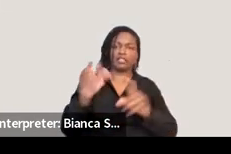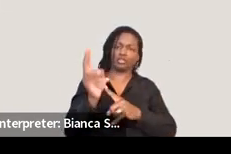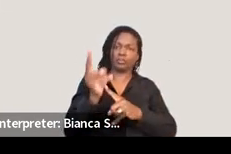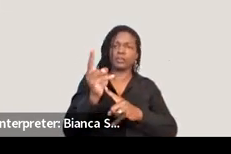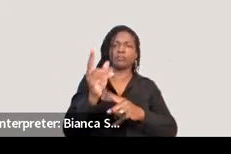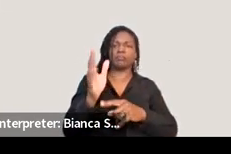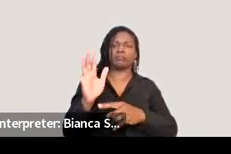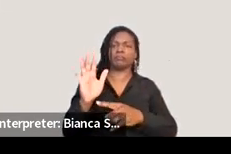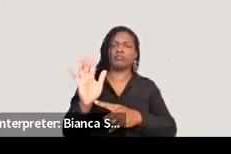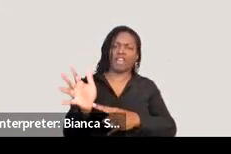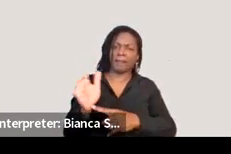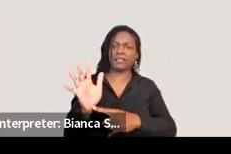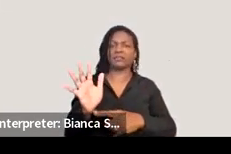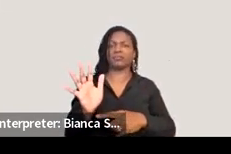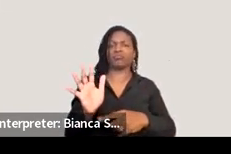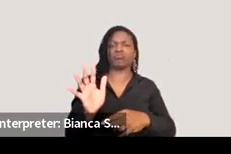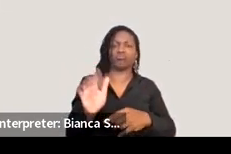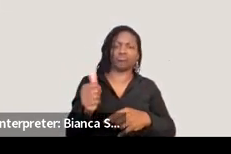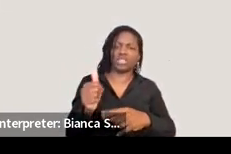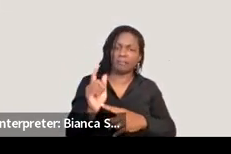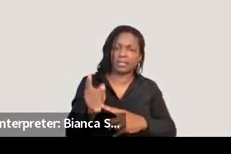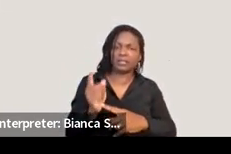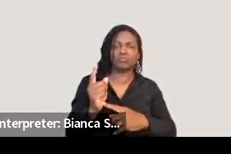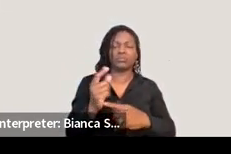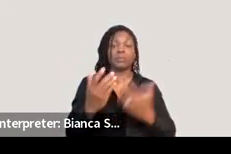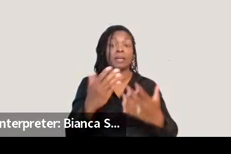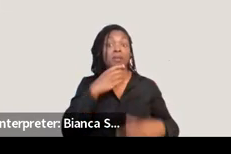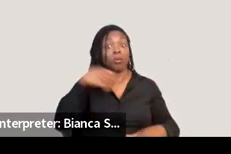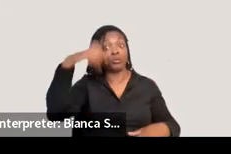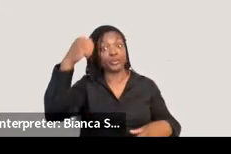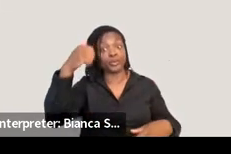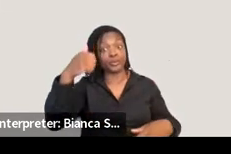Who knows or if they're older, they might. You know, you might take a certain privilege away.